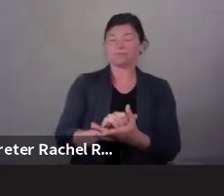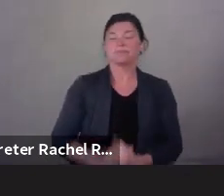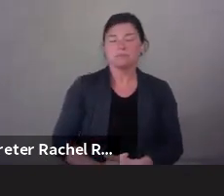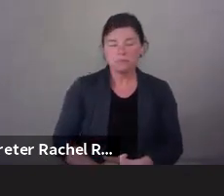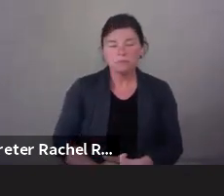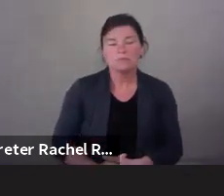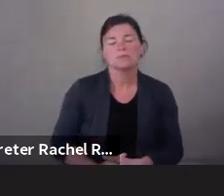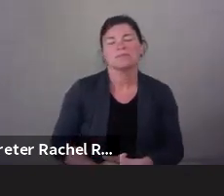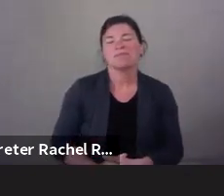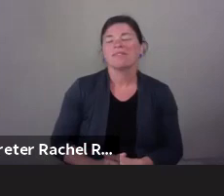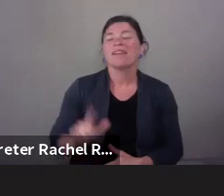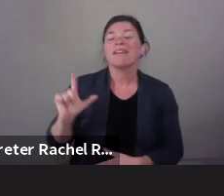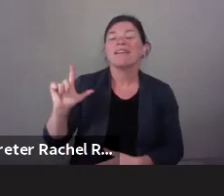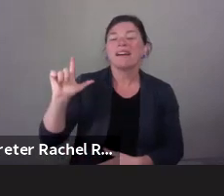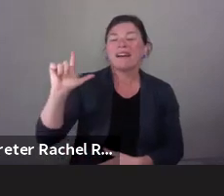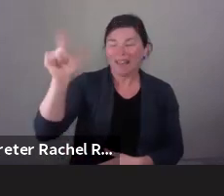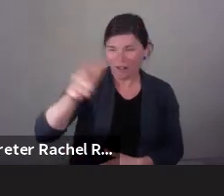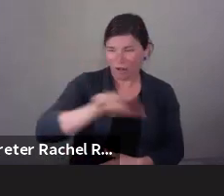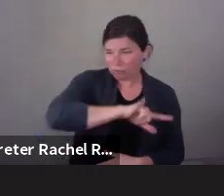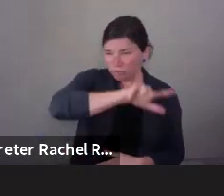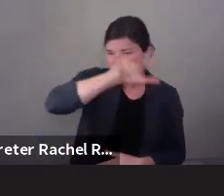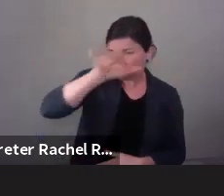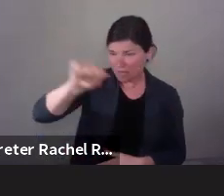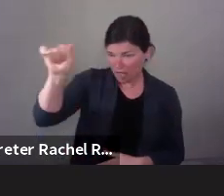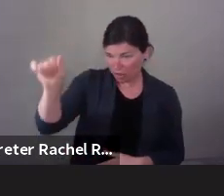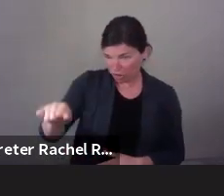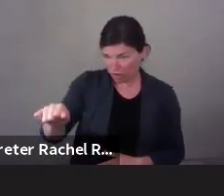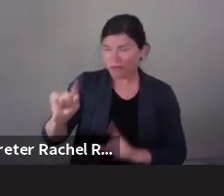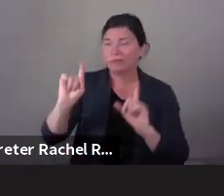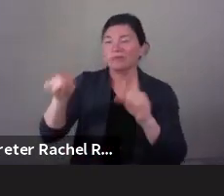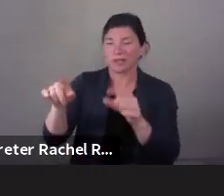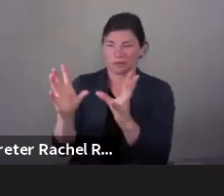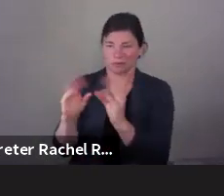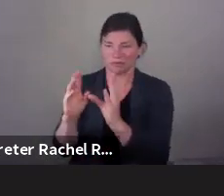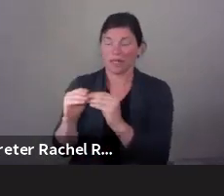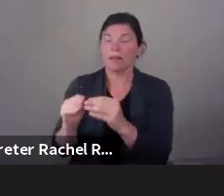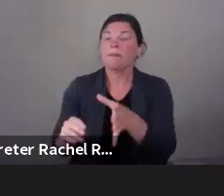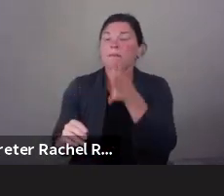that I did not purchase. Everything. Even stuff out of the United States. Several weeks later when I was at